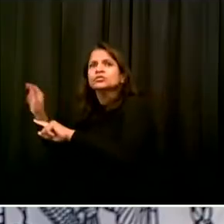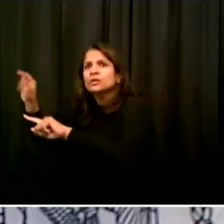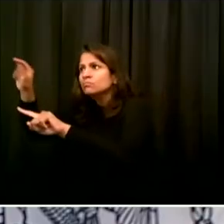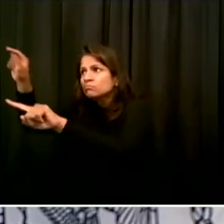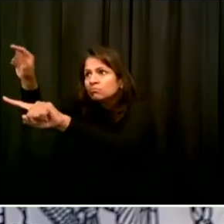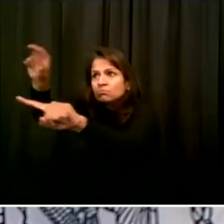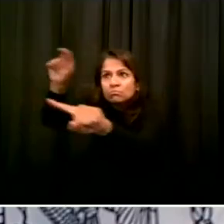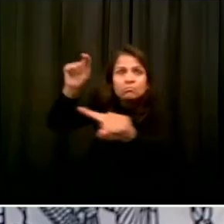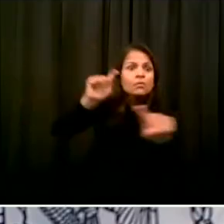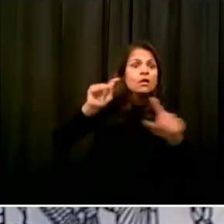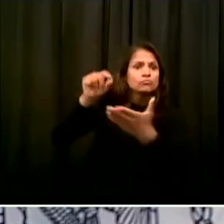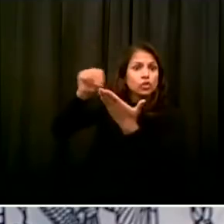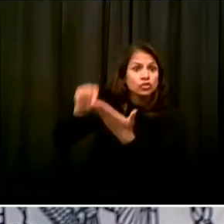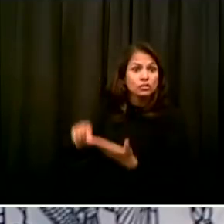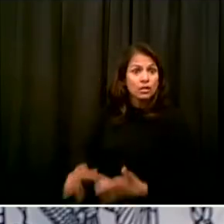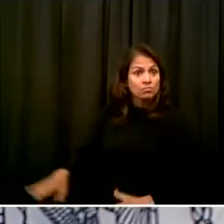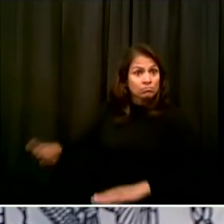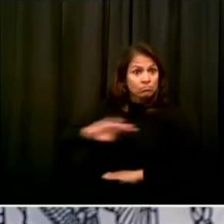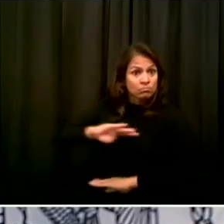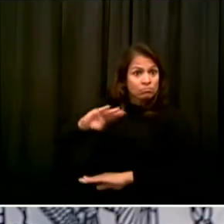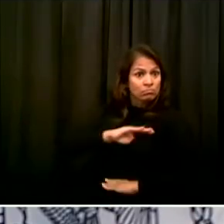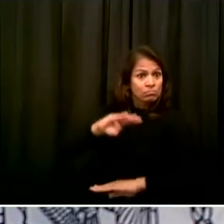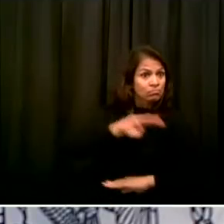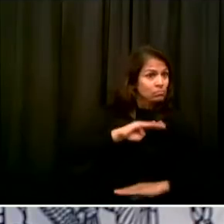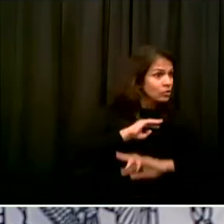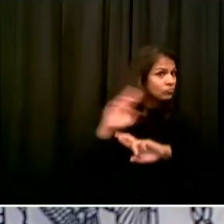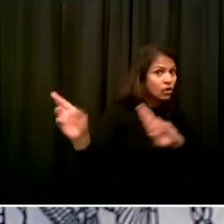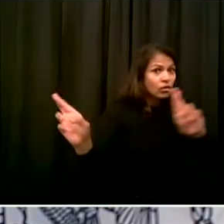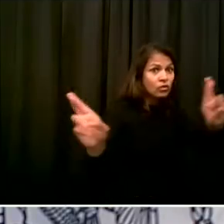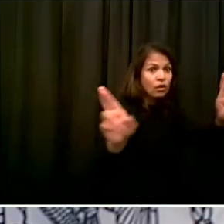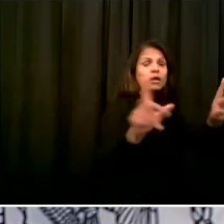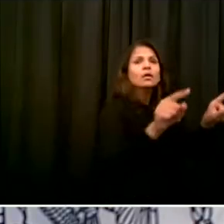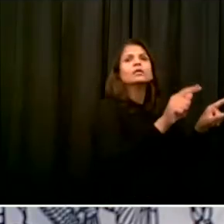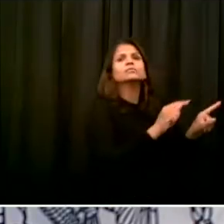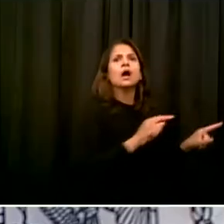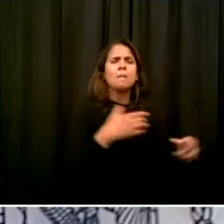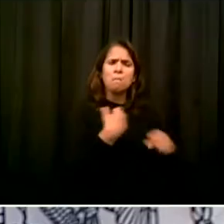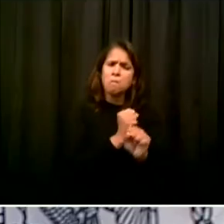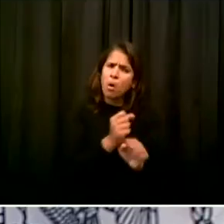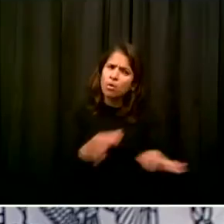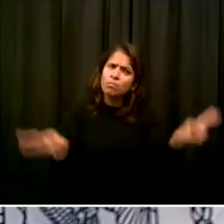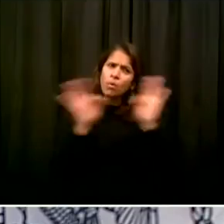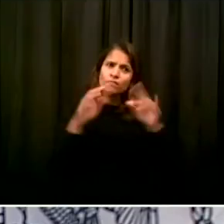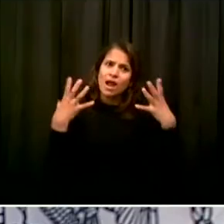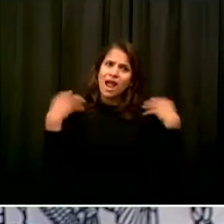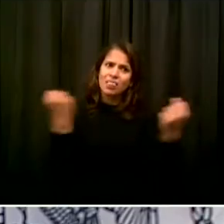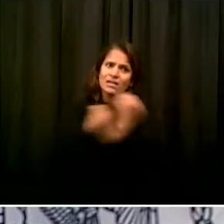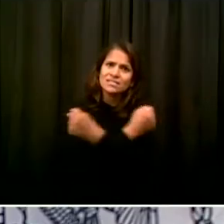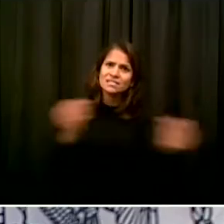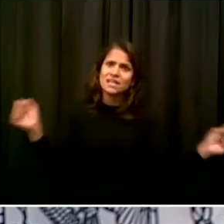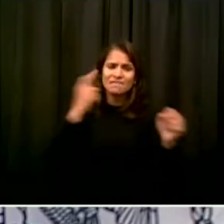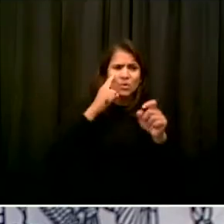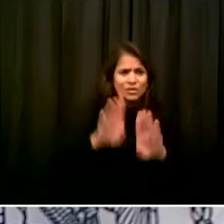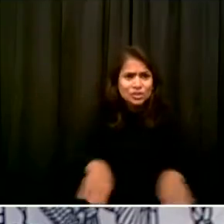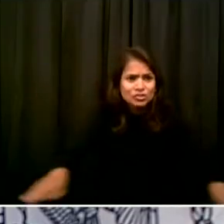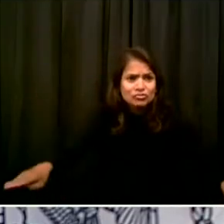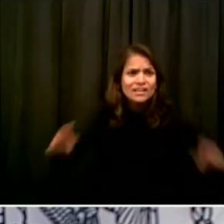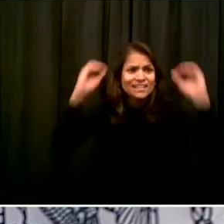THT ATHEY ARE ADEQUATE FOR